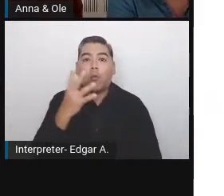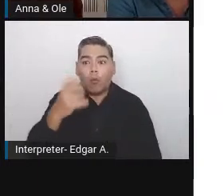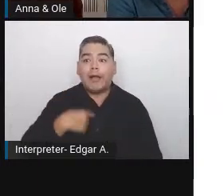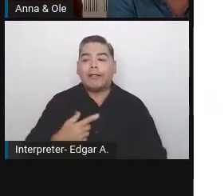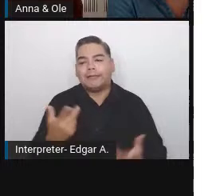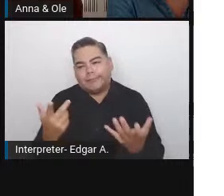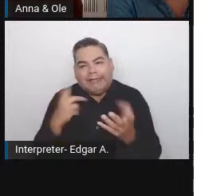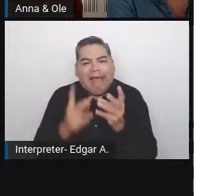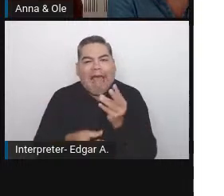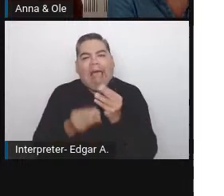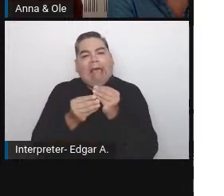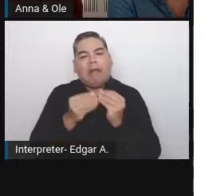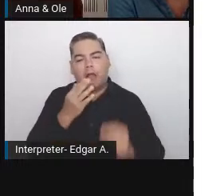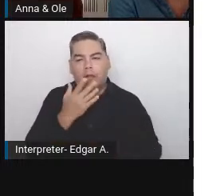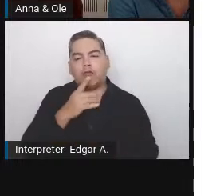We had a lot of focus on our contrasting colors but